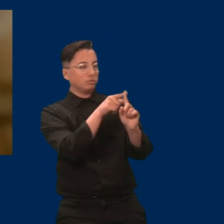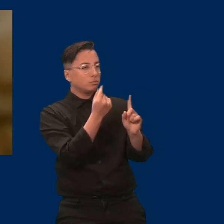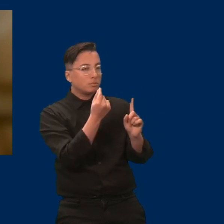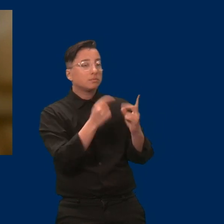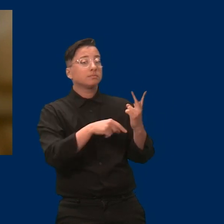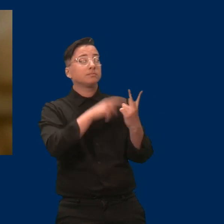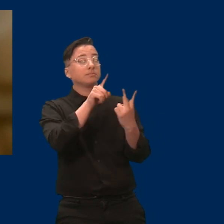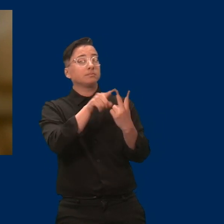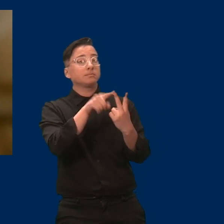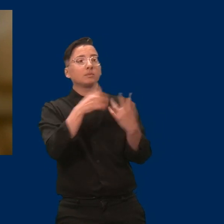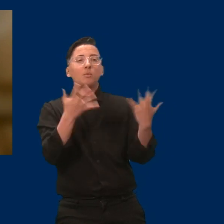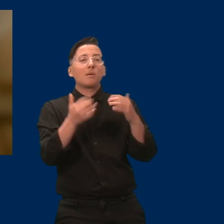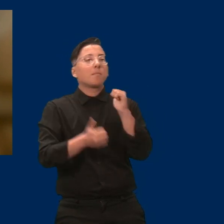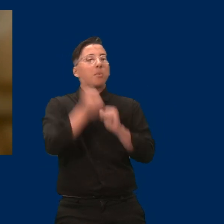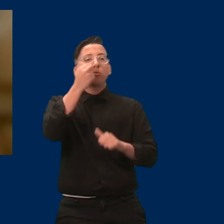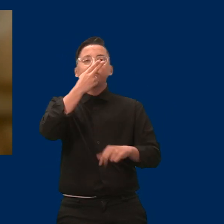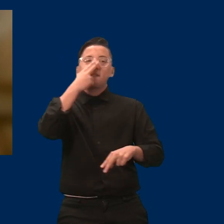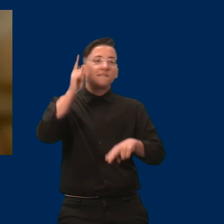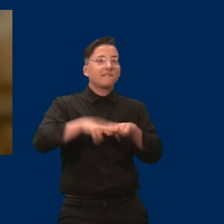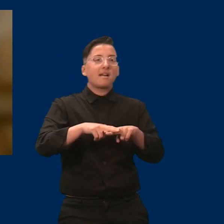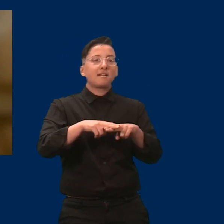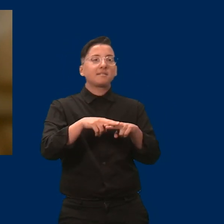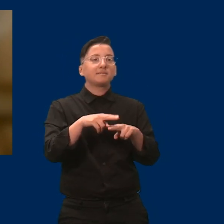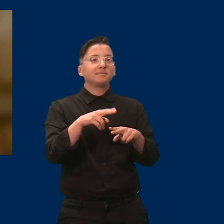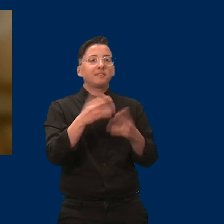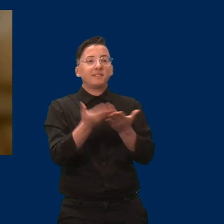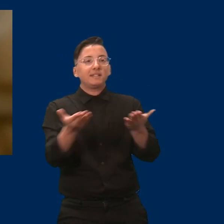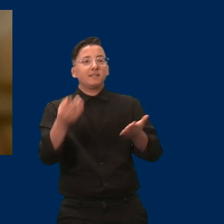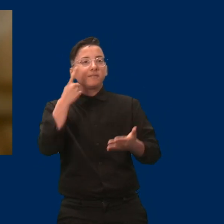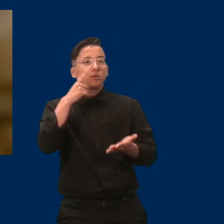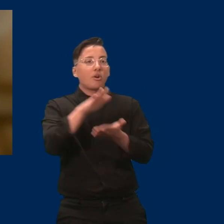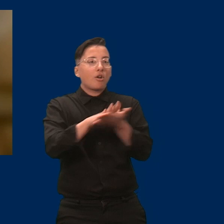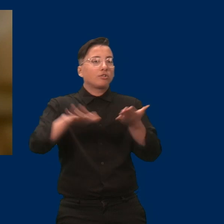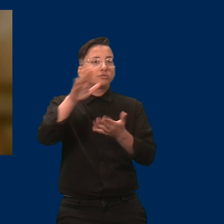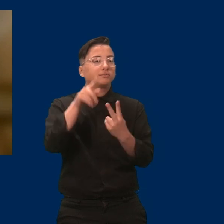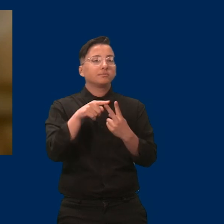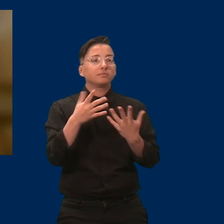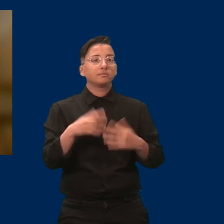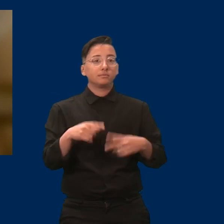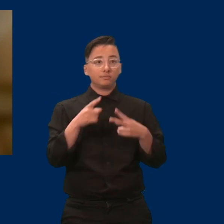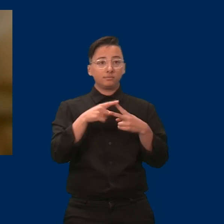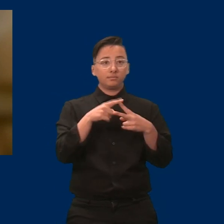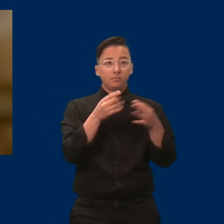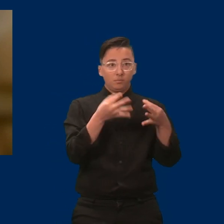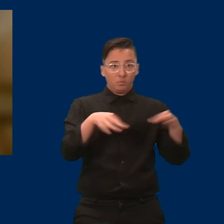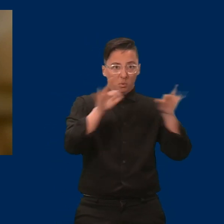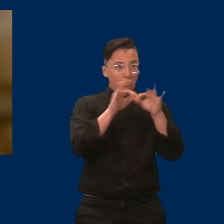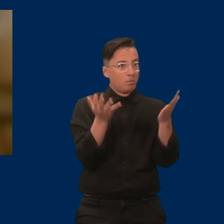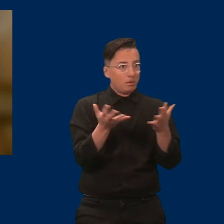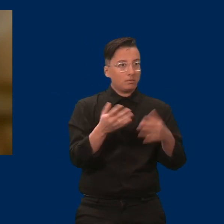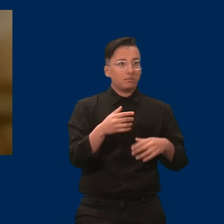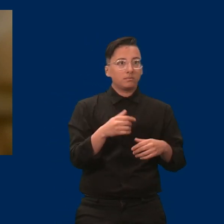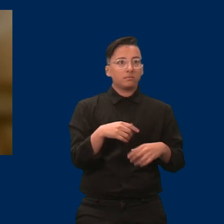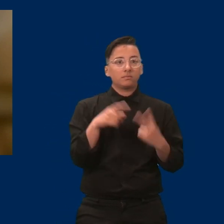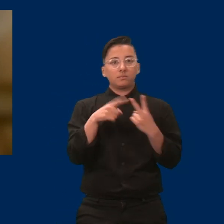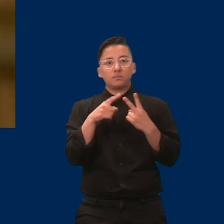to do in college is. What's the most important, and the most fun that you're finding in college?